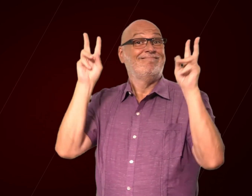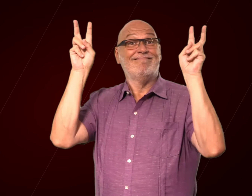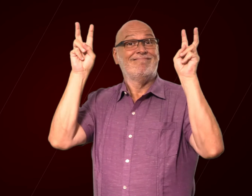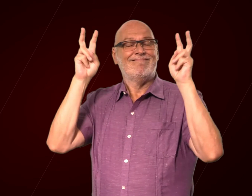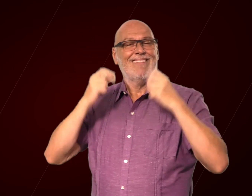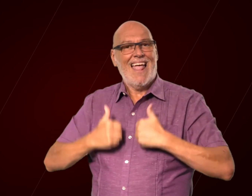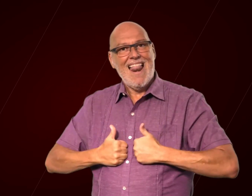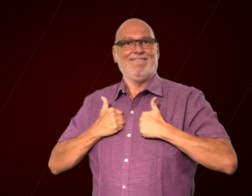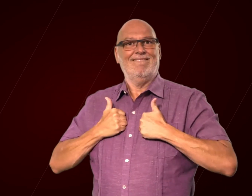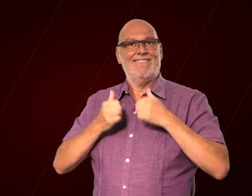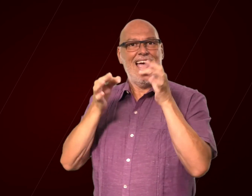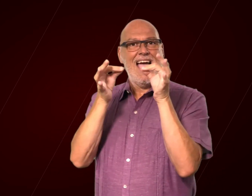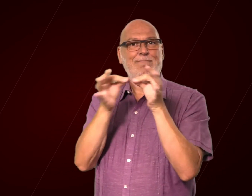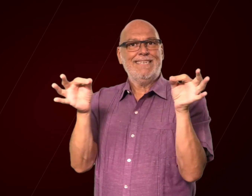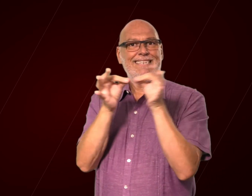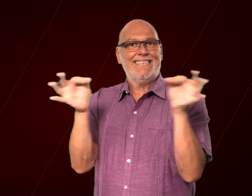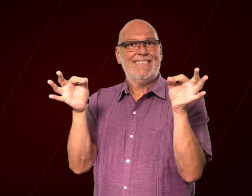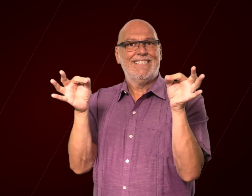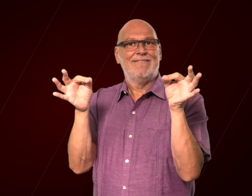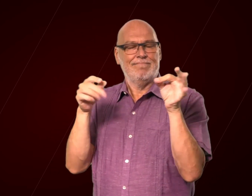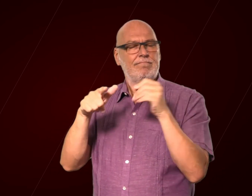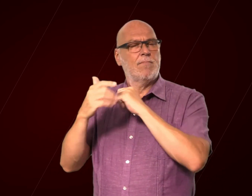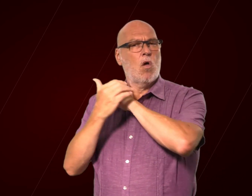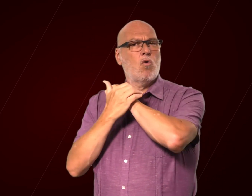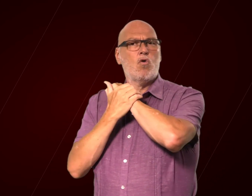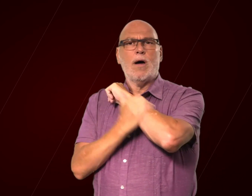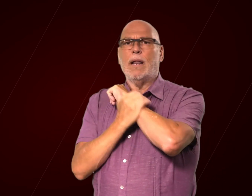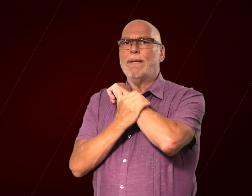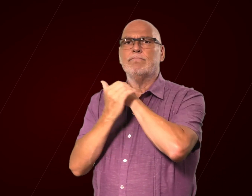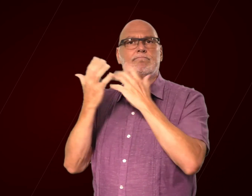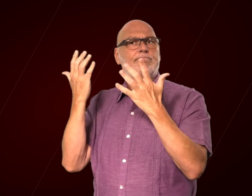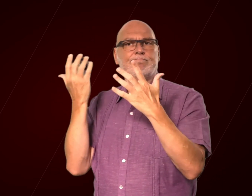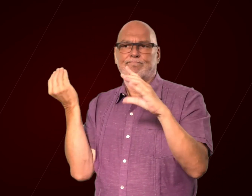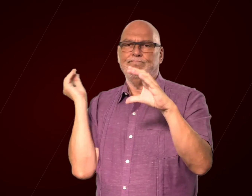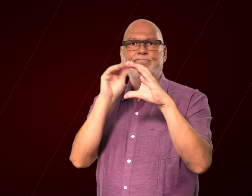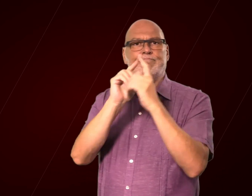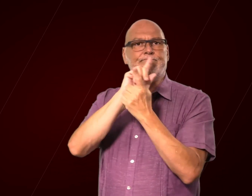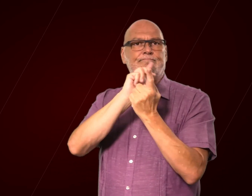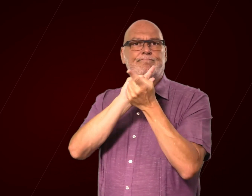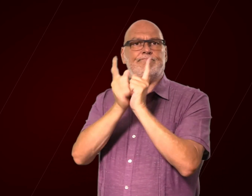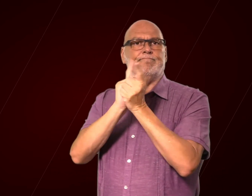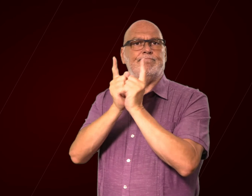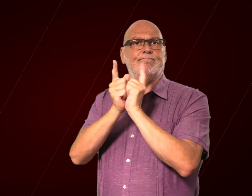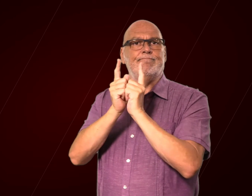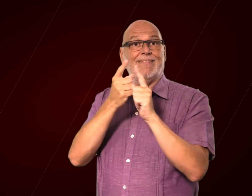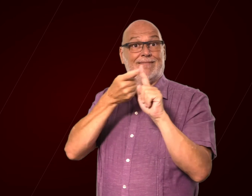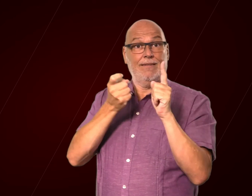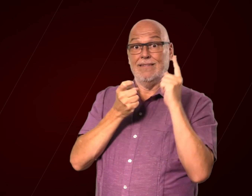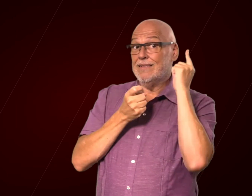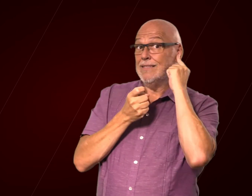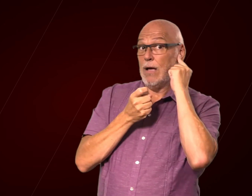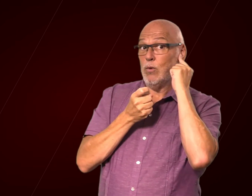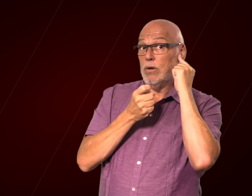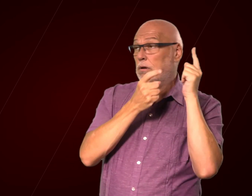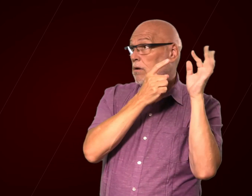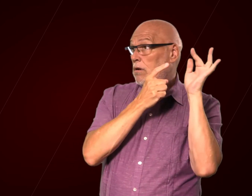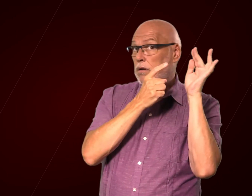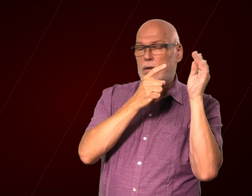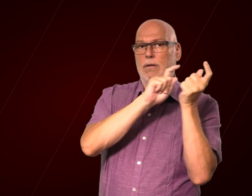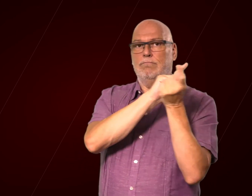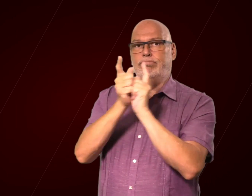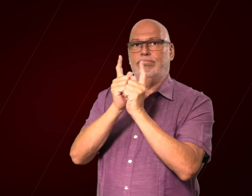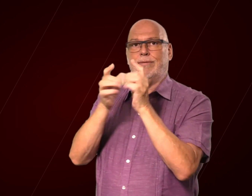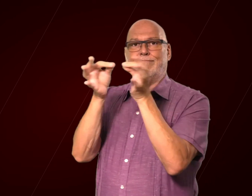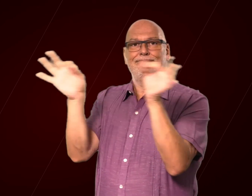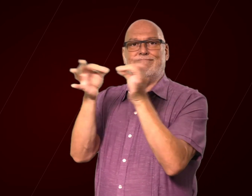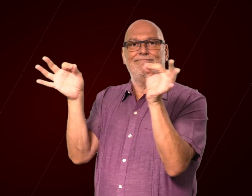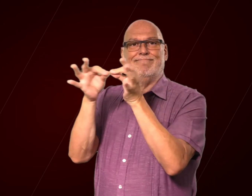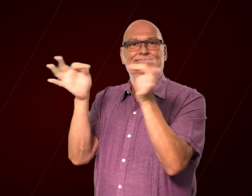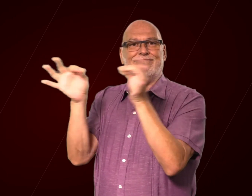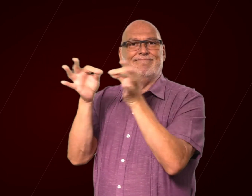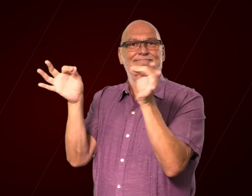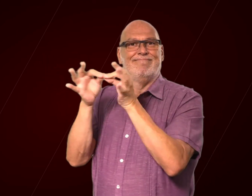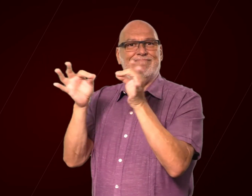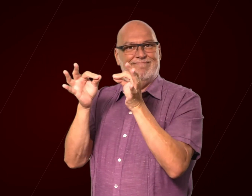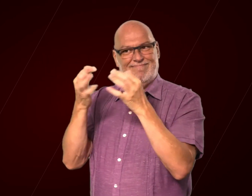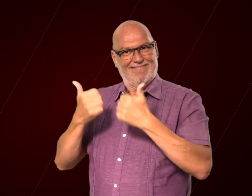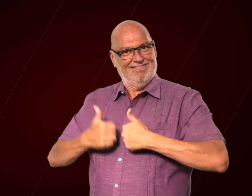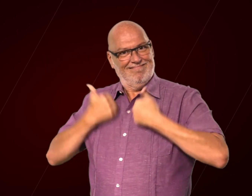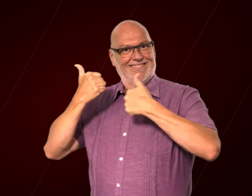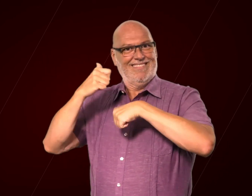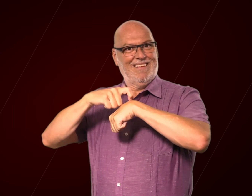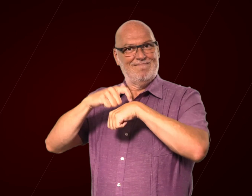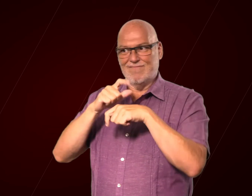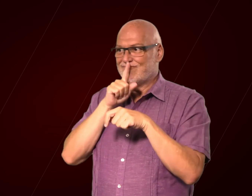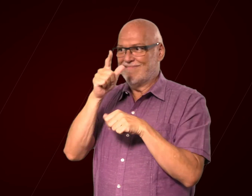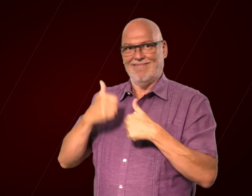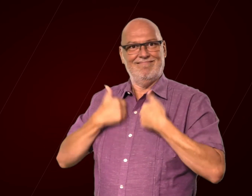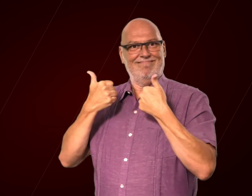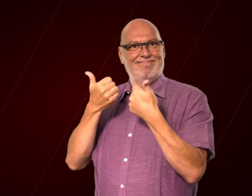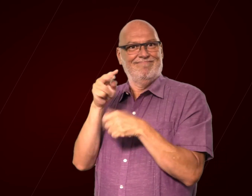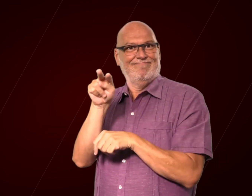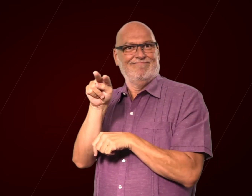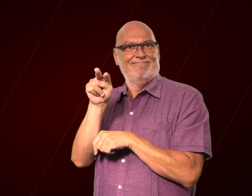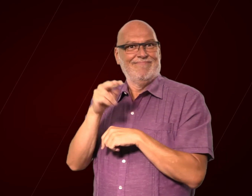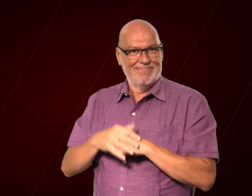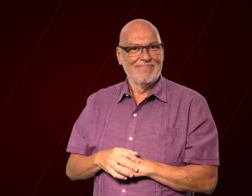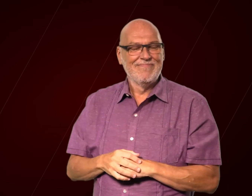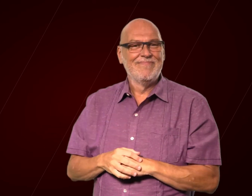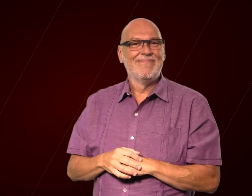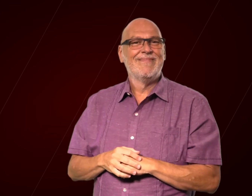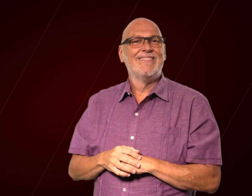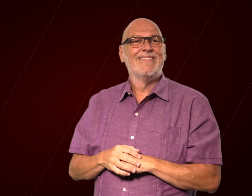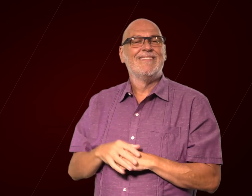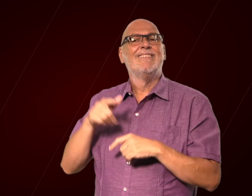called "Live Caption" that automatically translates audio to captions in real-time.